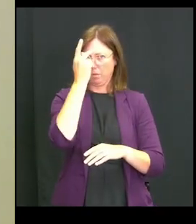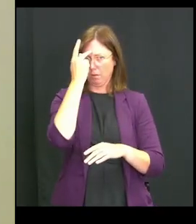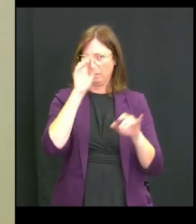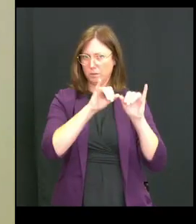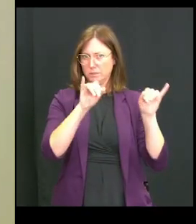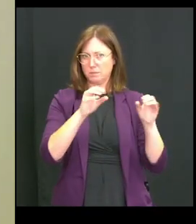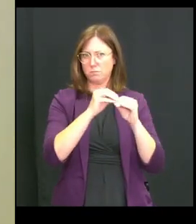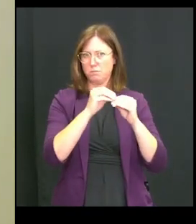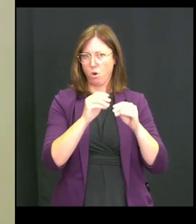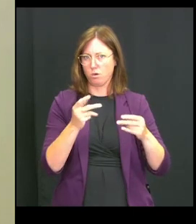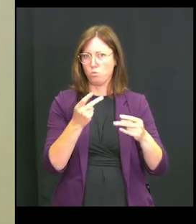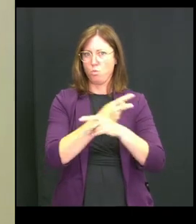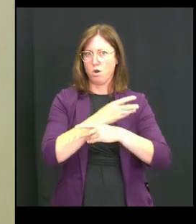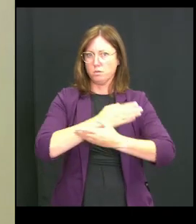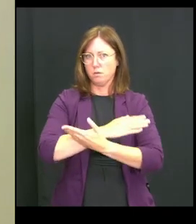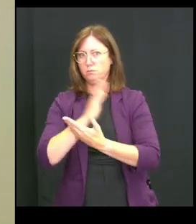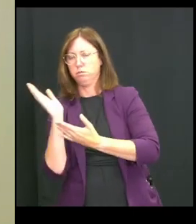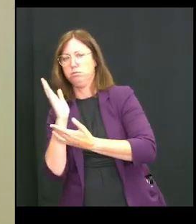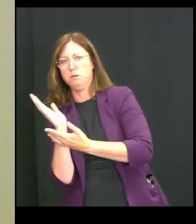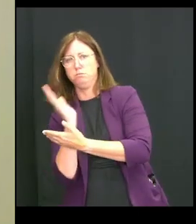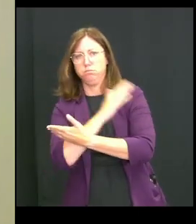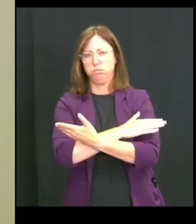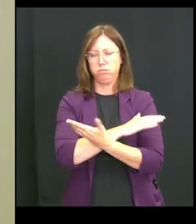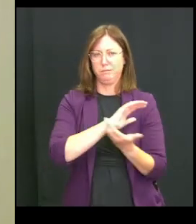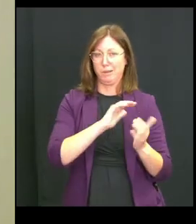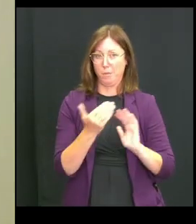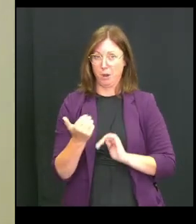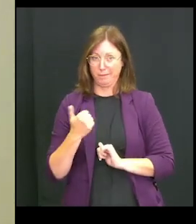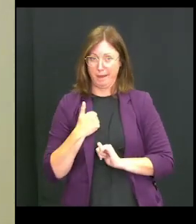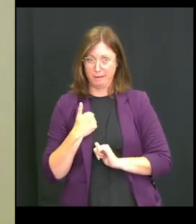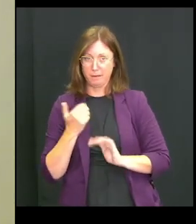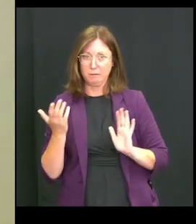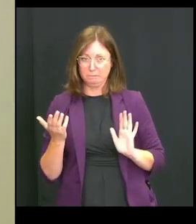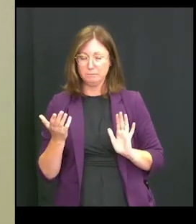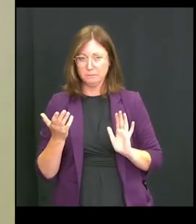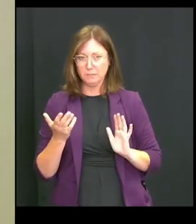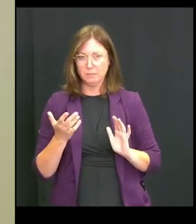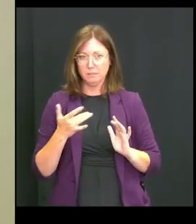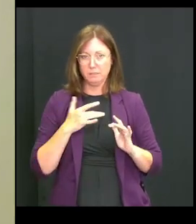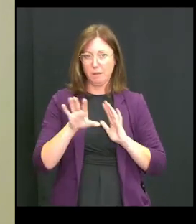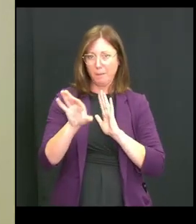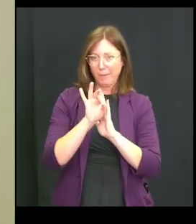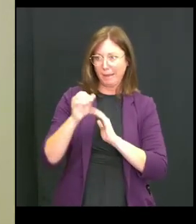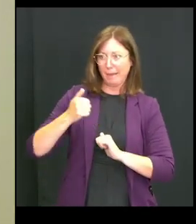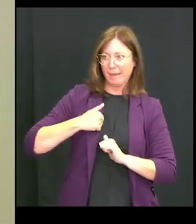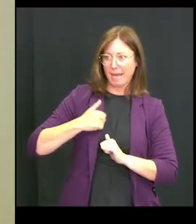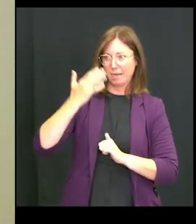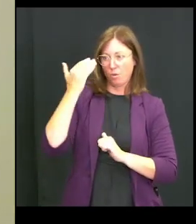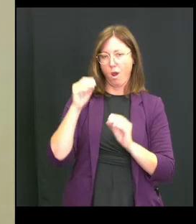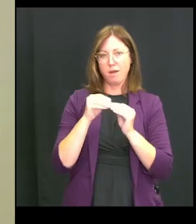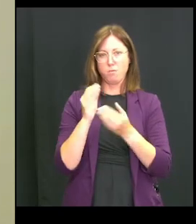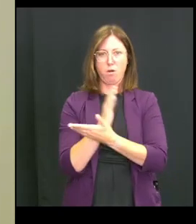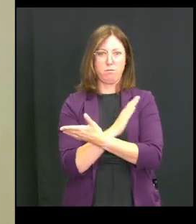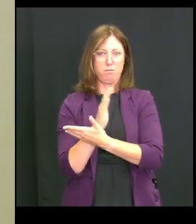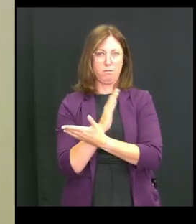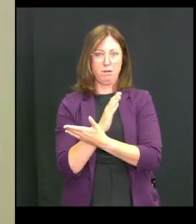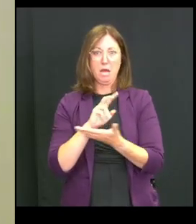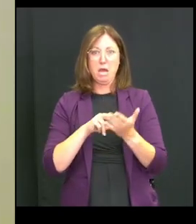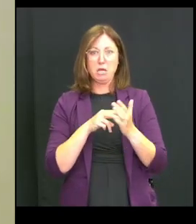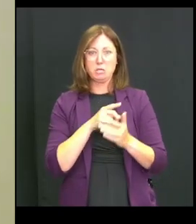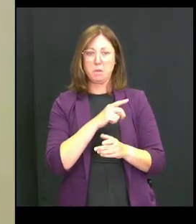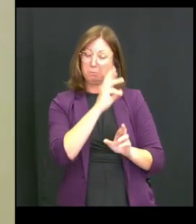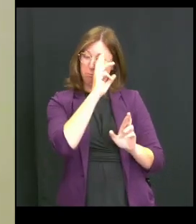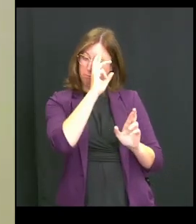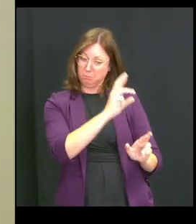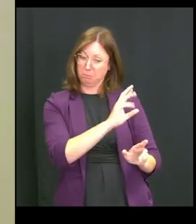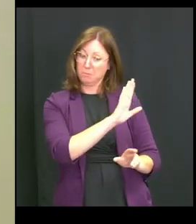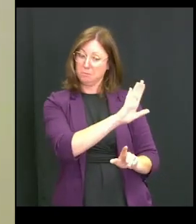And so I think we should respect [laugh] that they may have some things to teach us